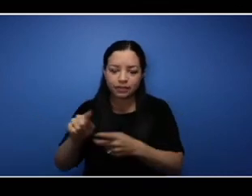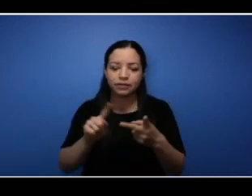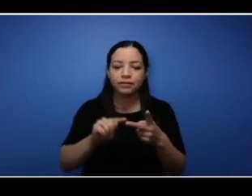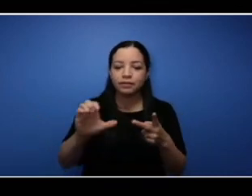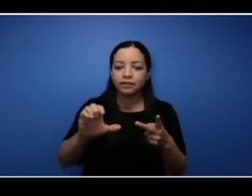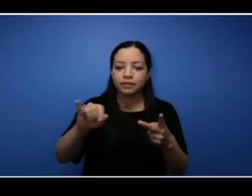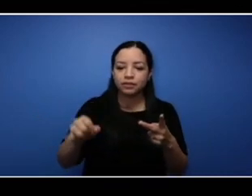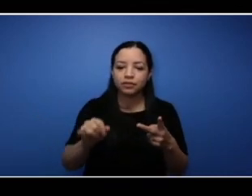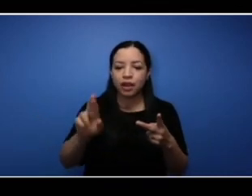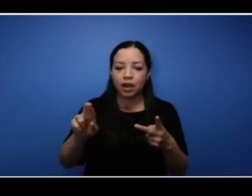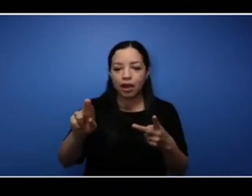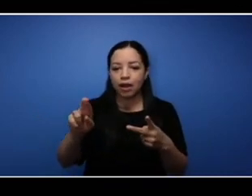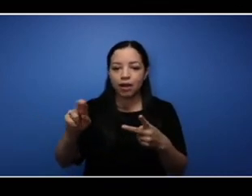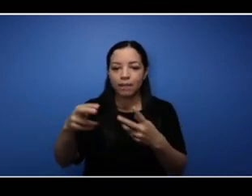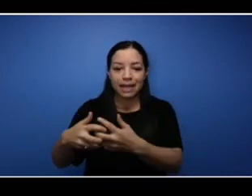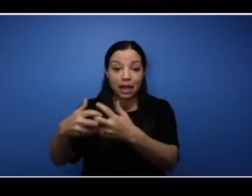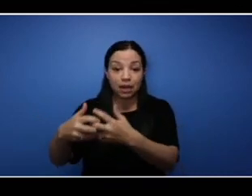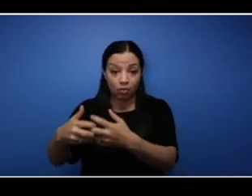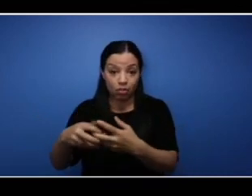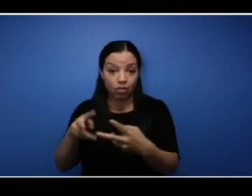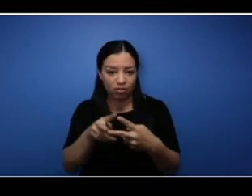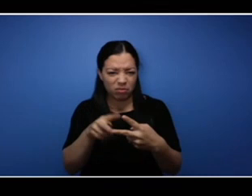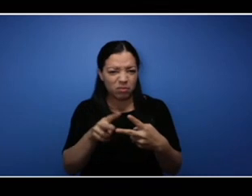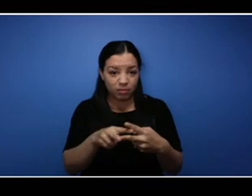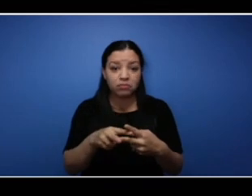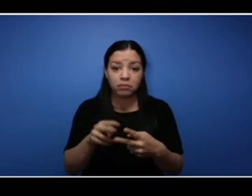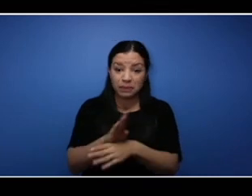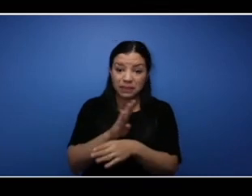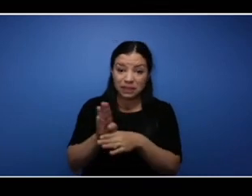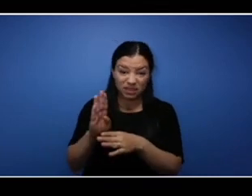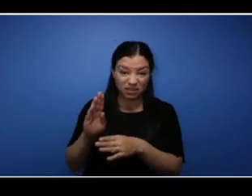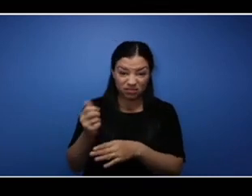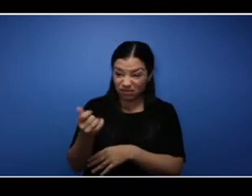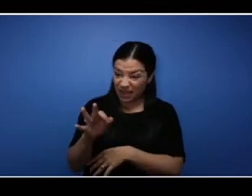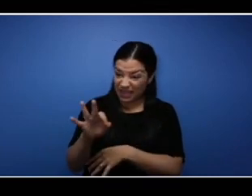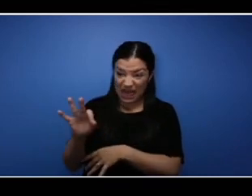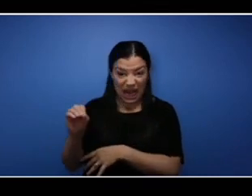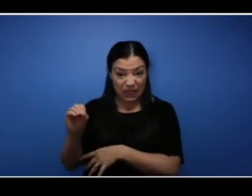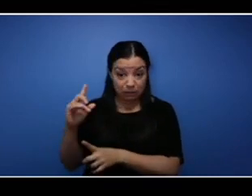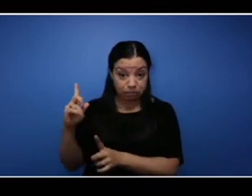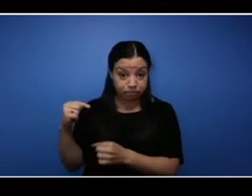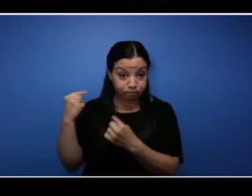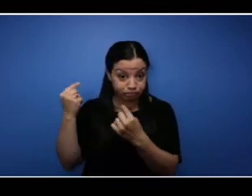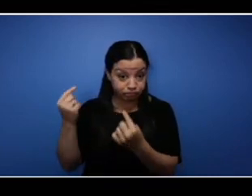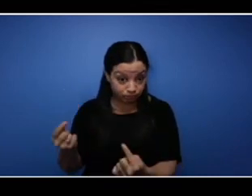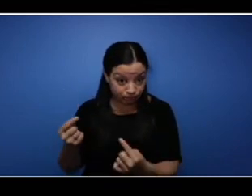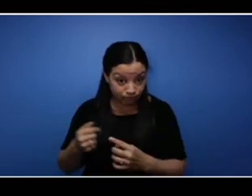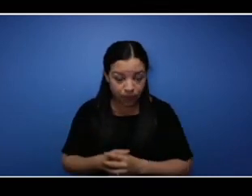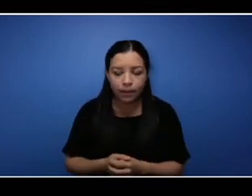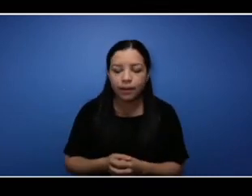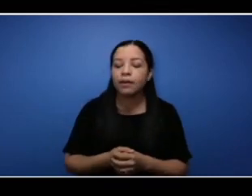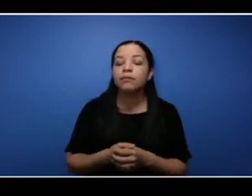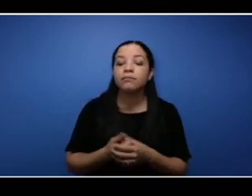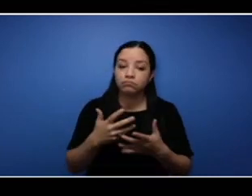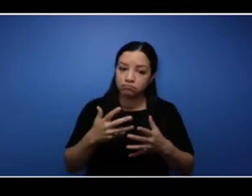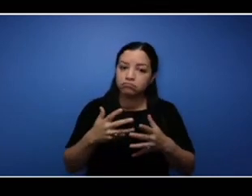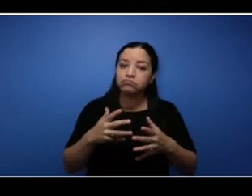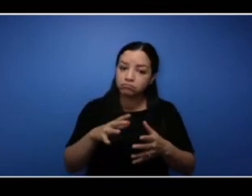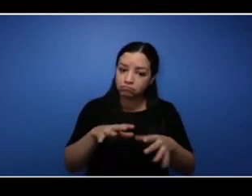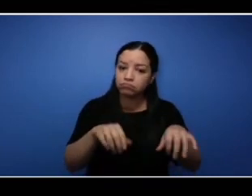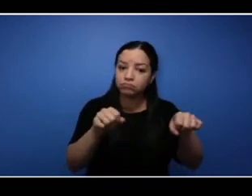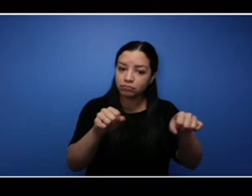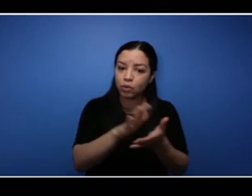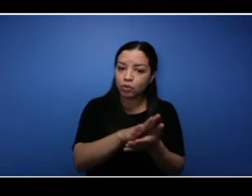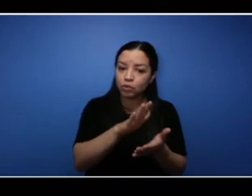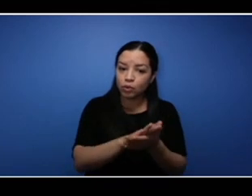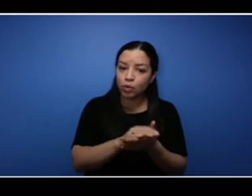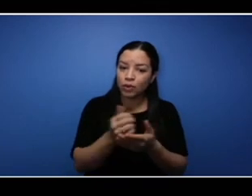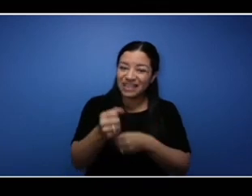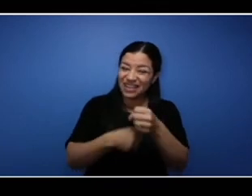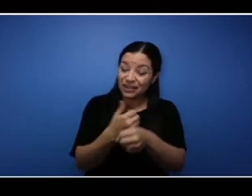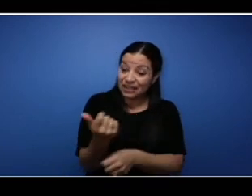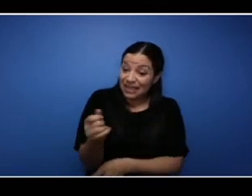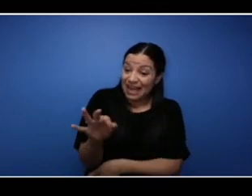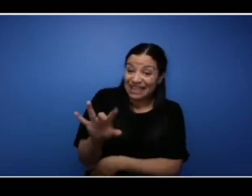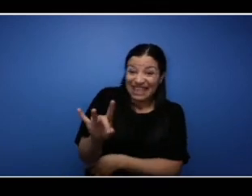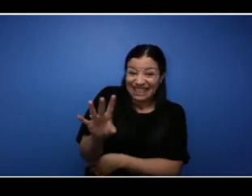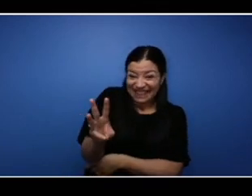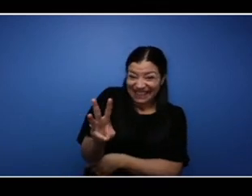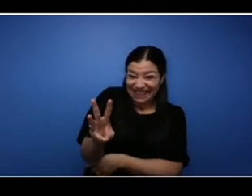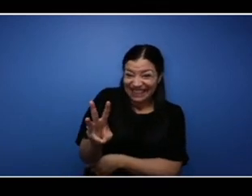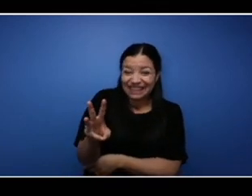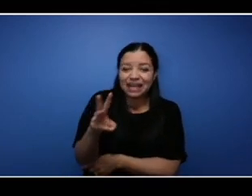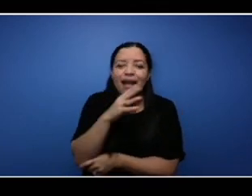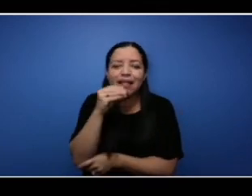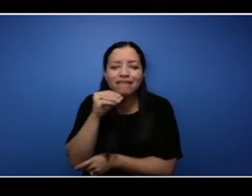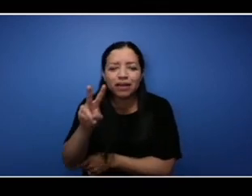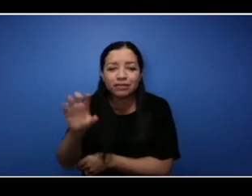since 1990 uh where we I went to the Halifax Vocational School back in 1986 and today I